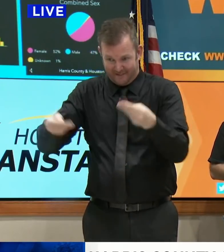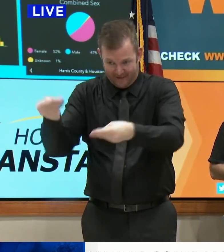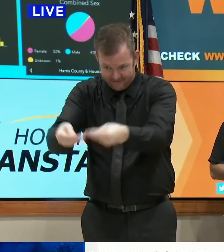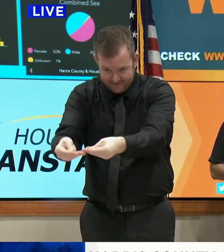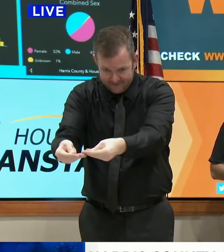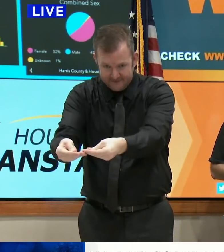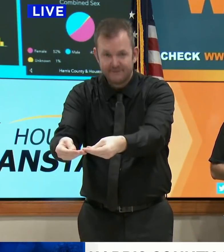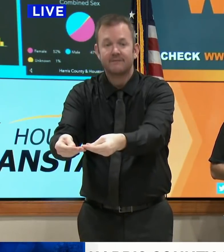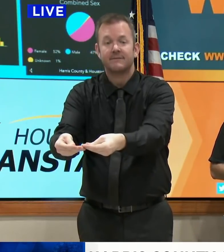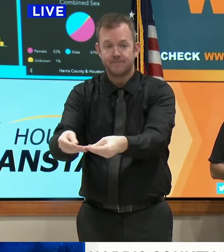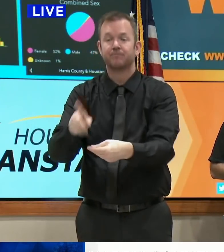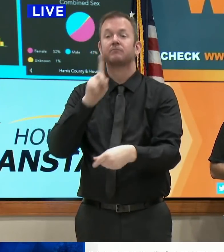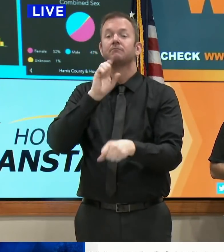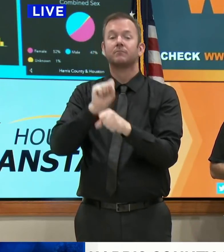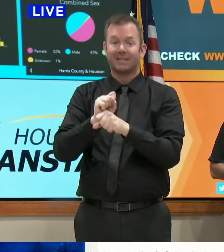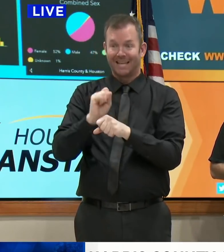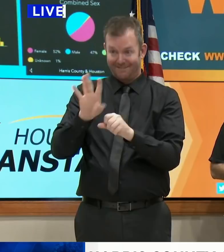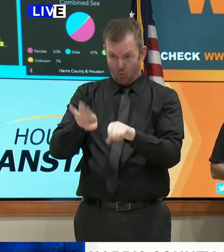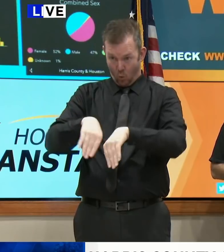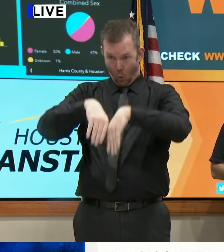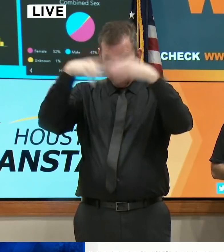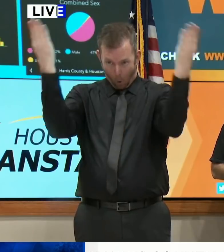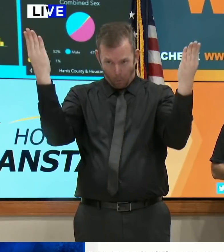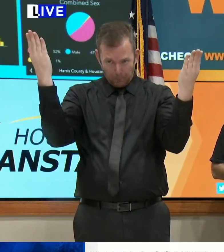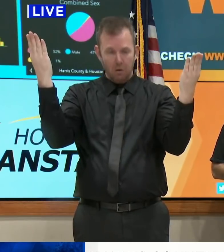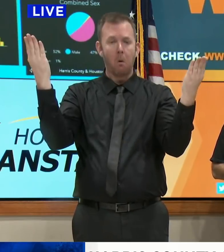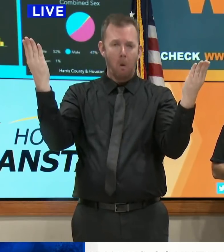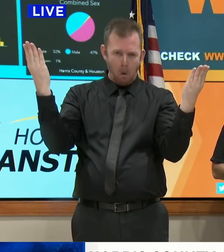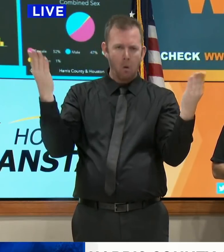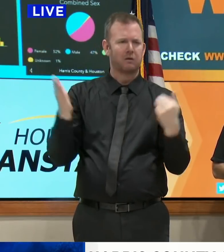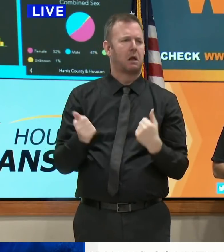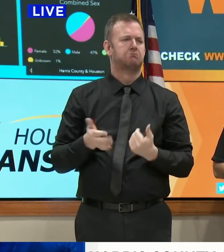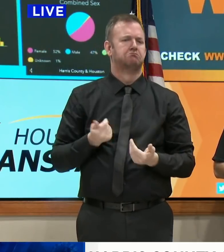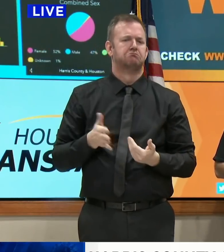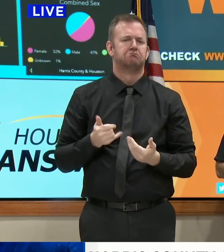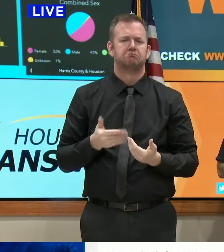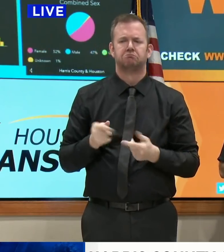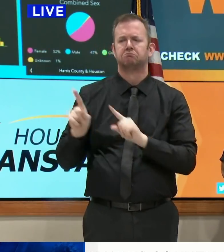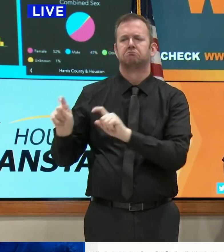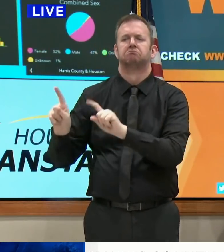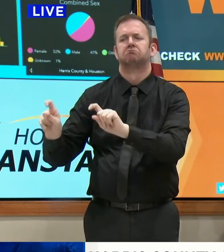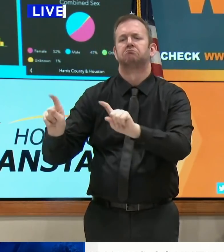epidemiological teams to be ready. So that the second time ready. So that the second time around once we lift the order around once we lift the order so that then we can isolate and